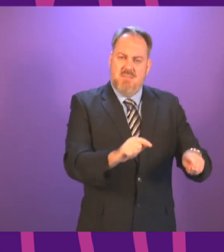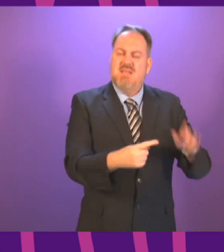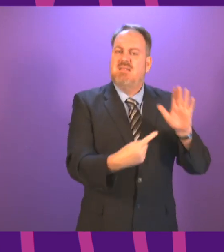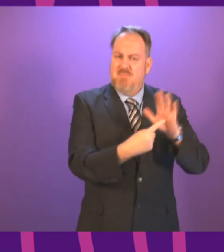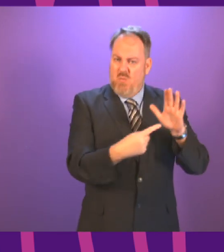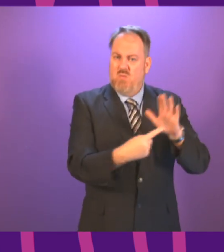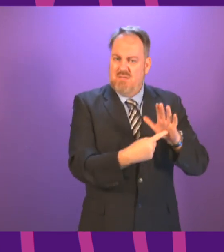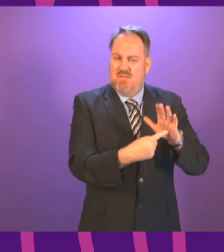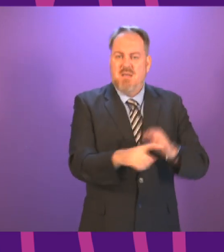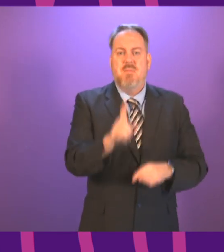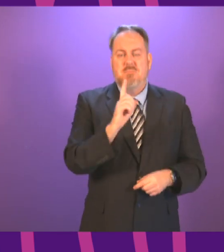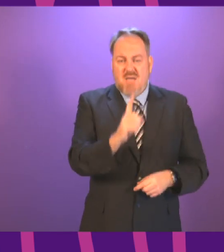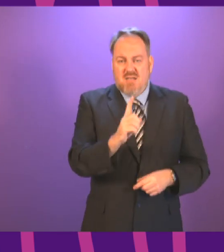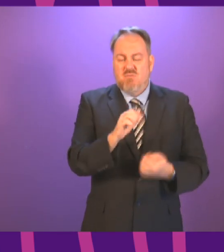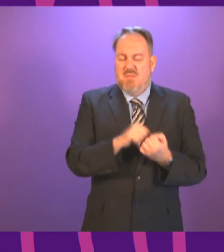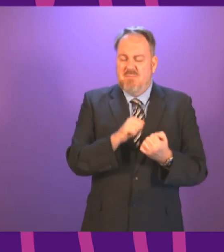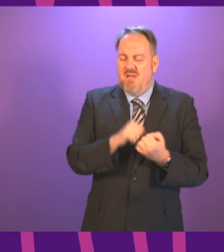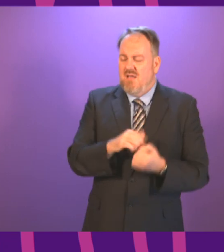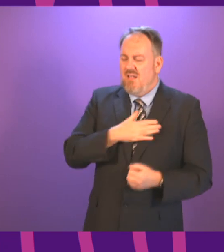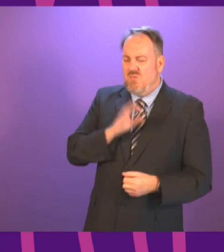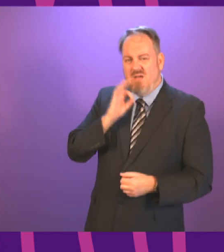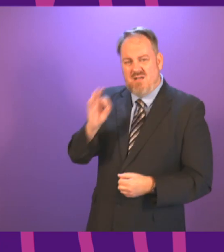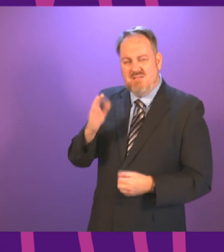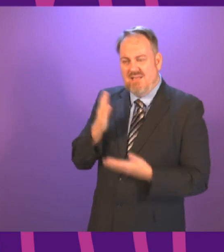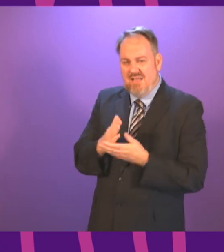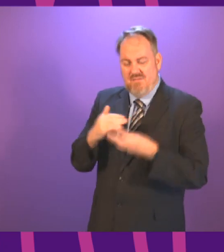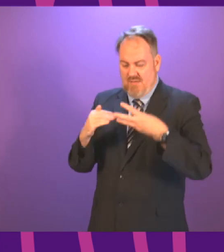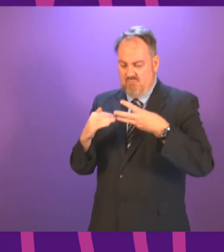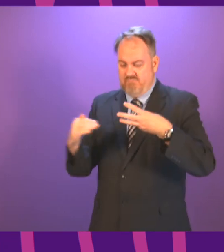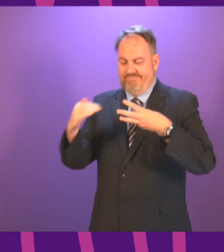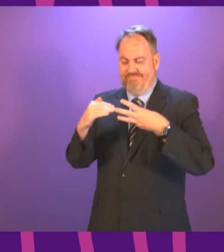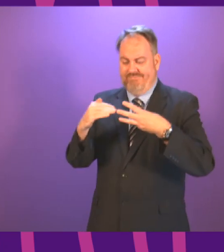to do the right thing, but they are right to ask whether or how they can move tier when